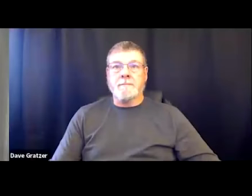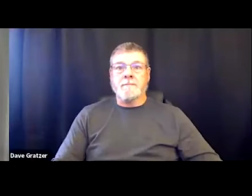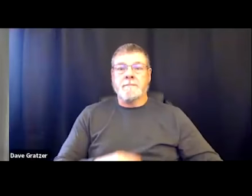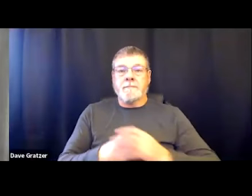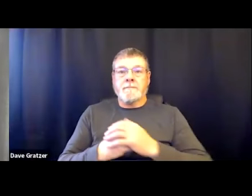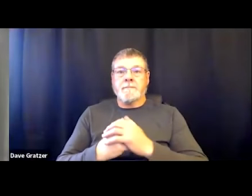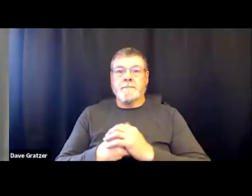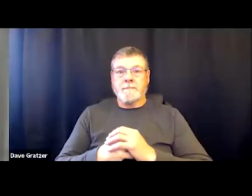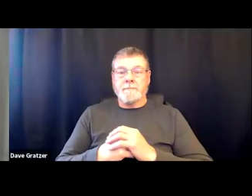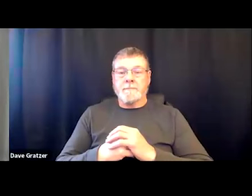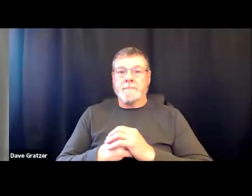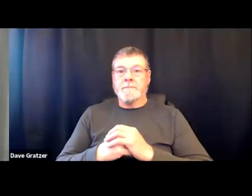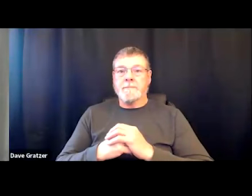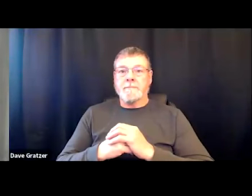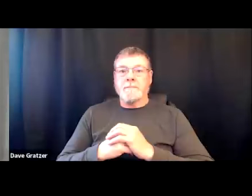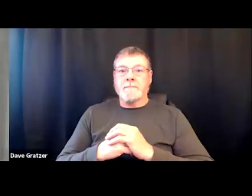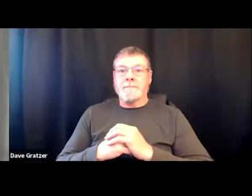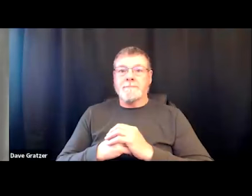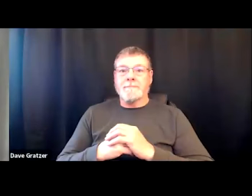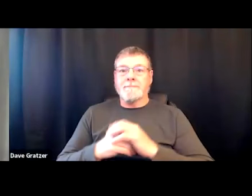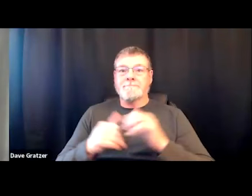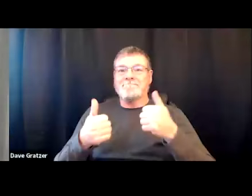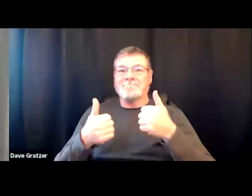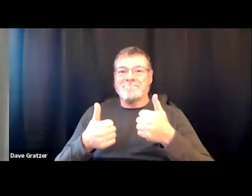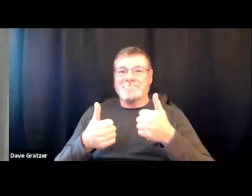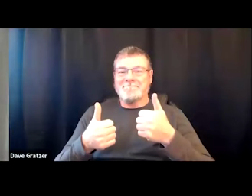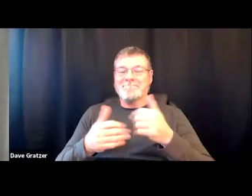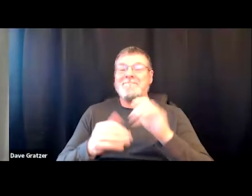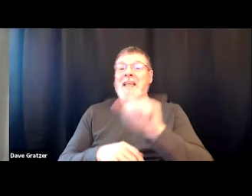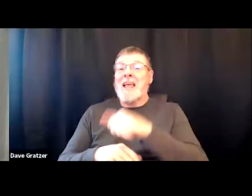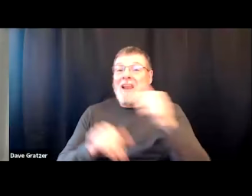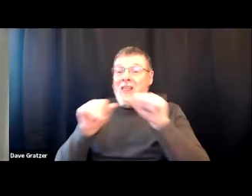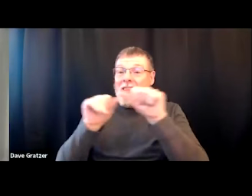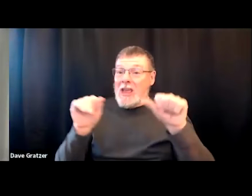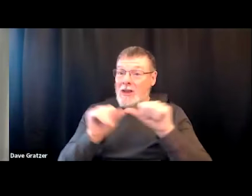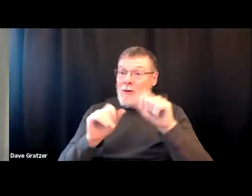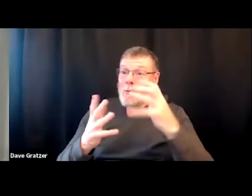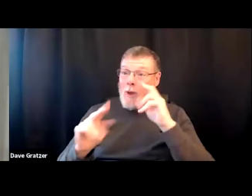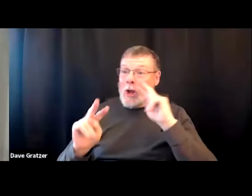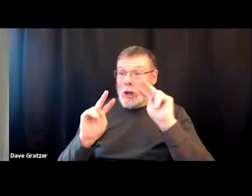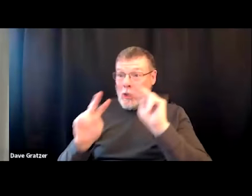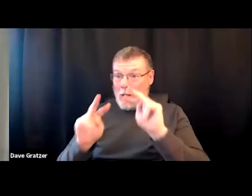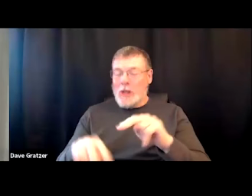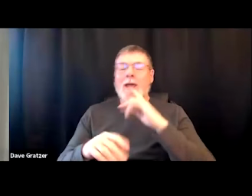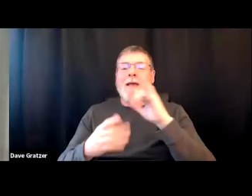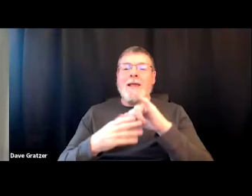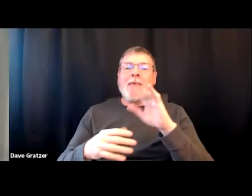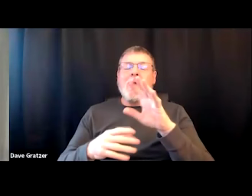Other areas that we wanna look at in addition to those kind of key four areas include withdrawal severity,